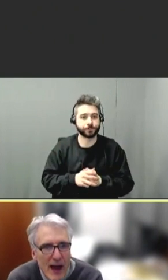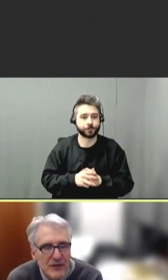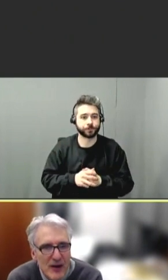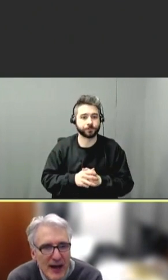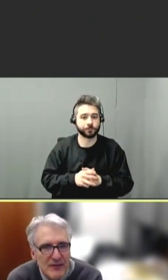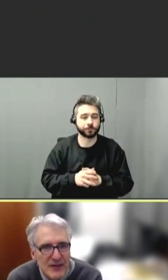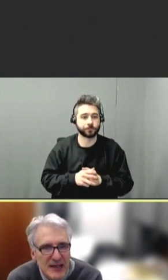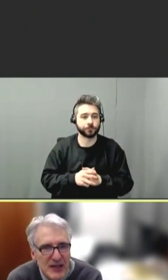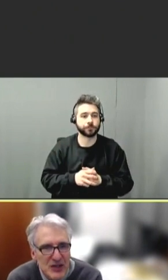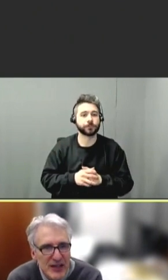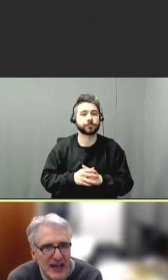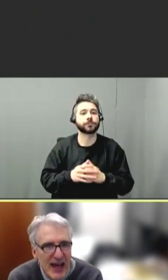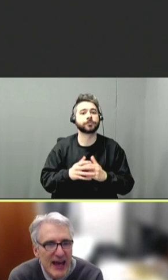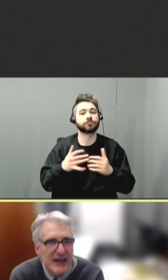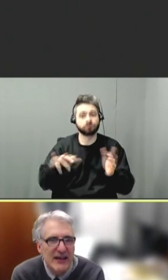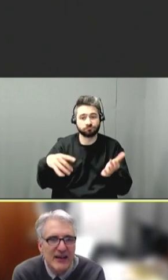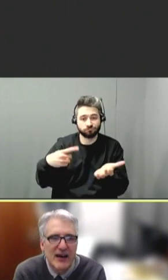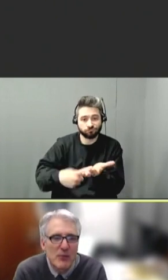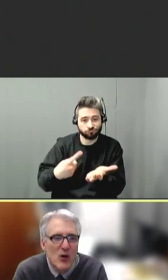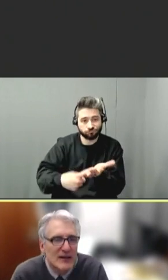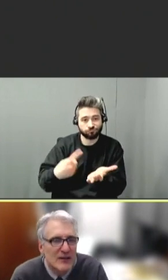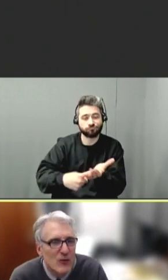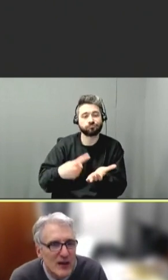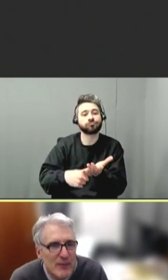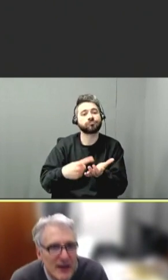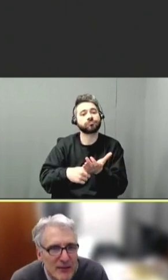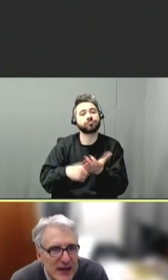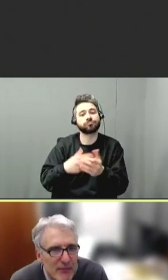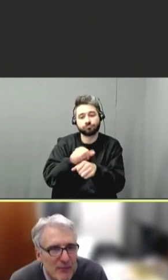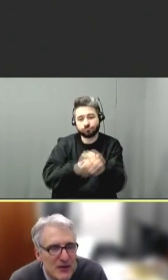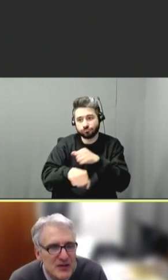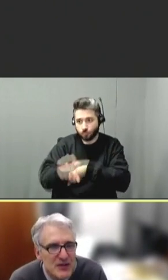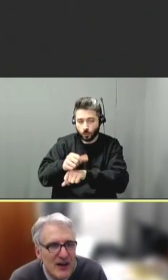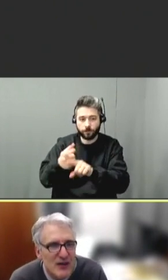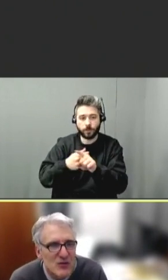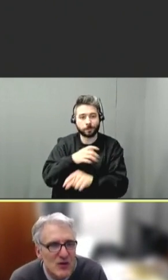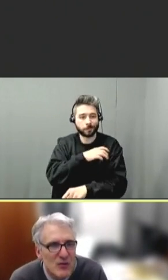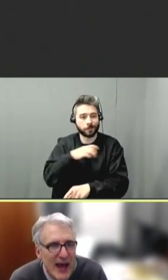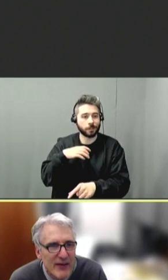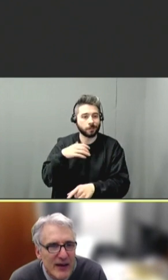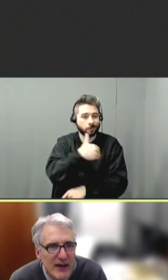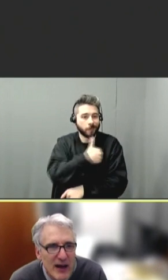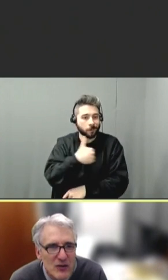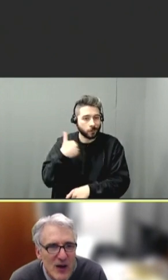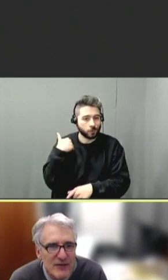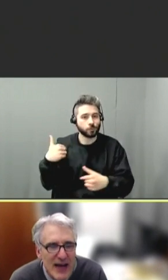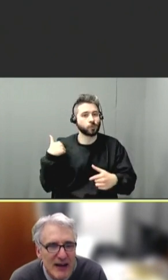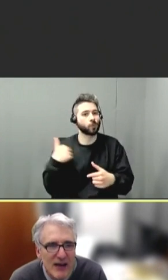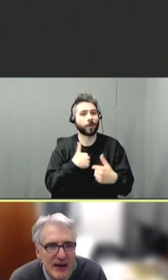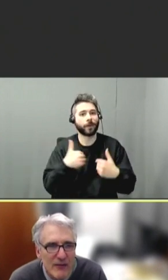After active discussion and proactive work by committee members, our -- we have a draft outline